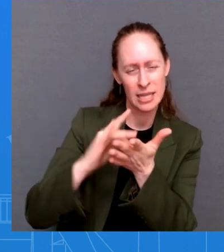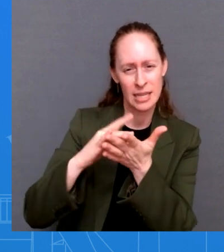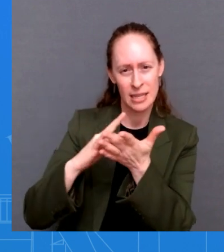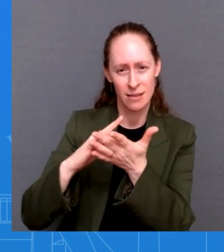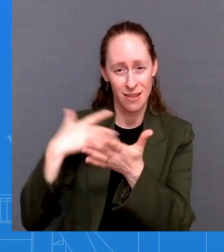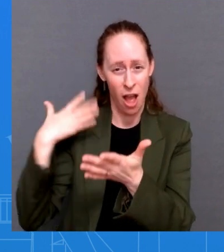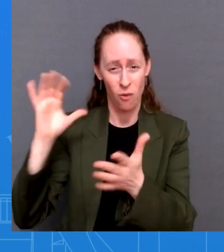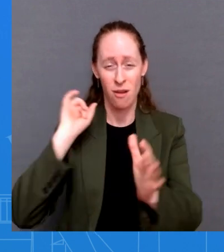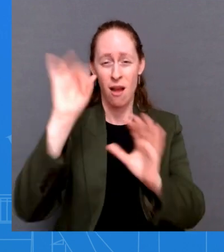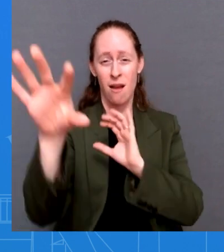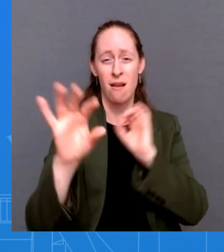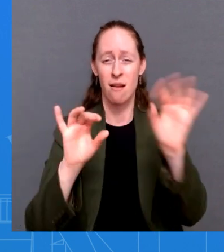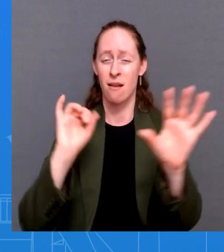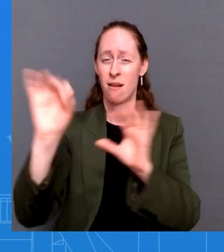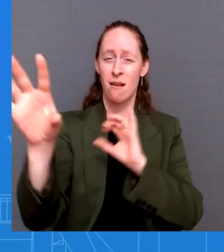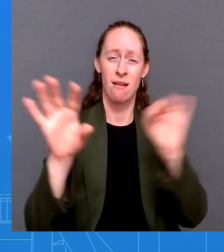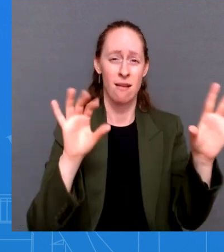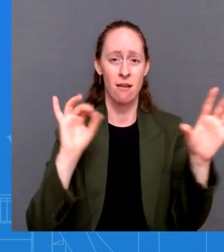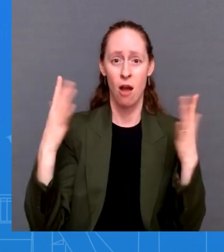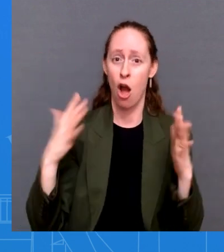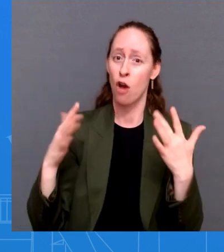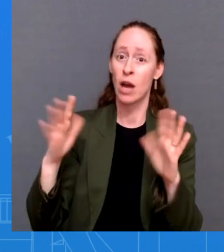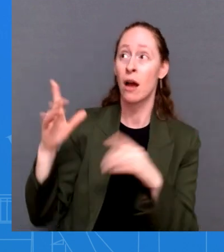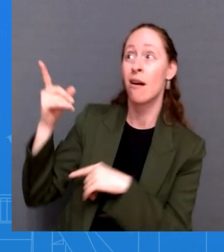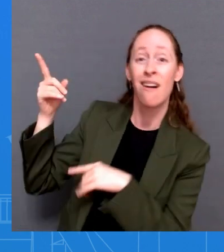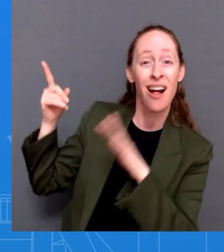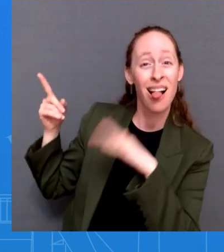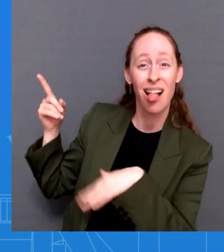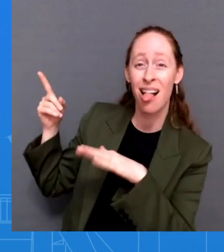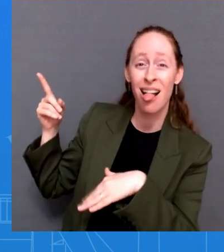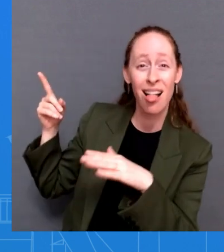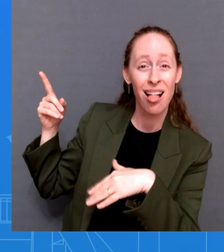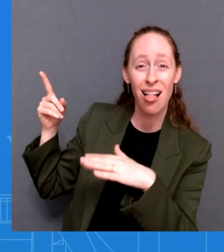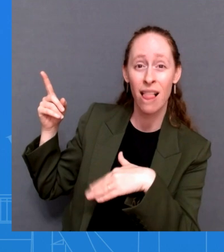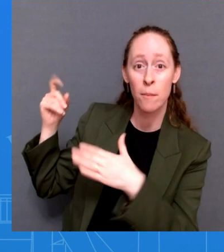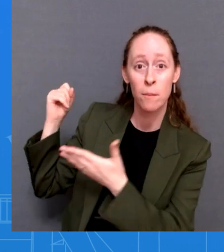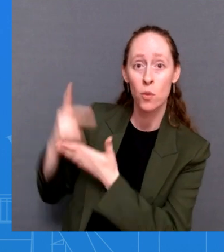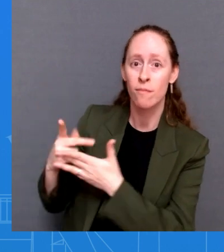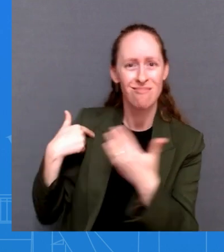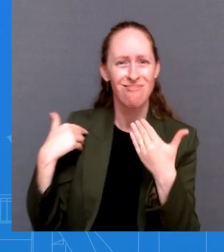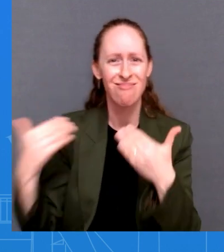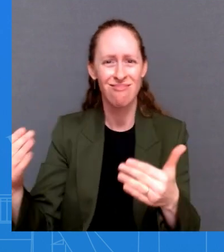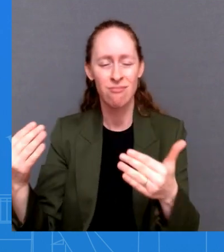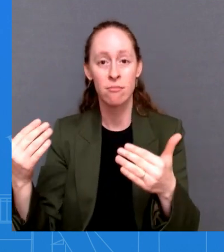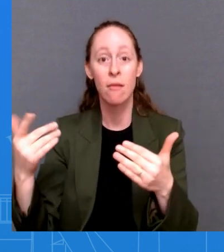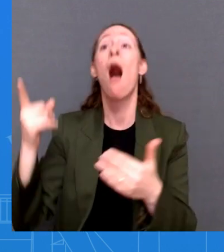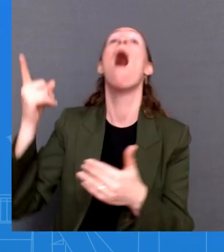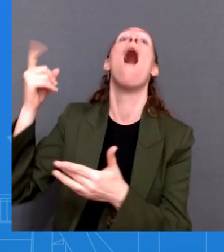allowing for intradermal administration. So those first 600,000 or so vials were distributed